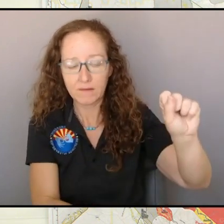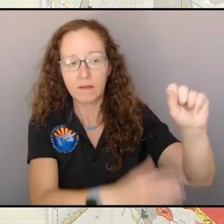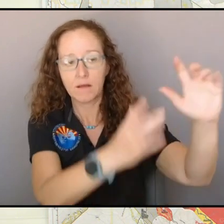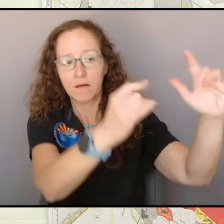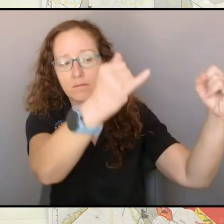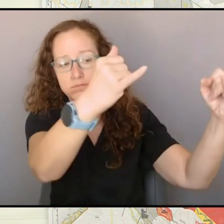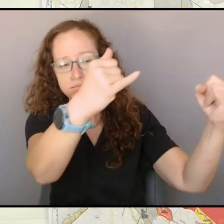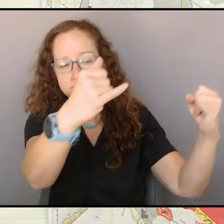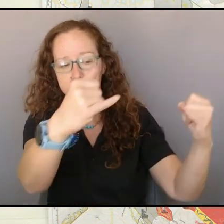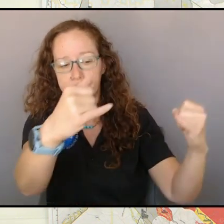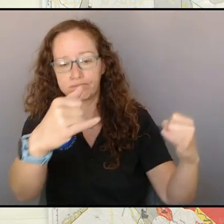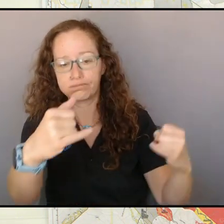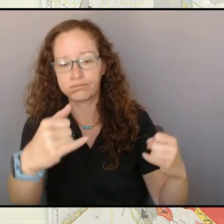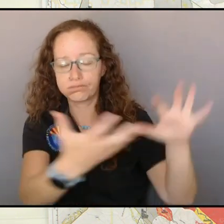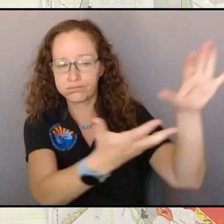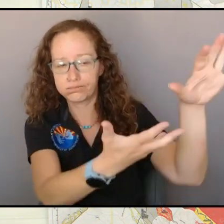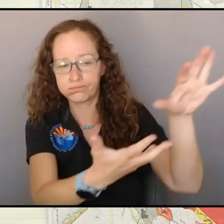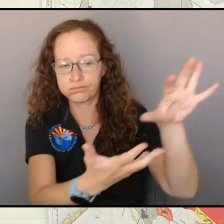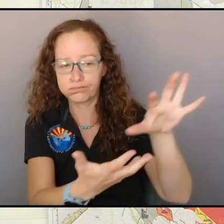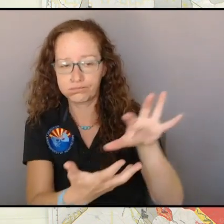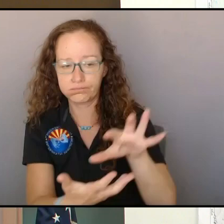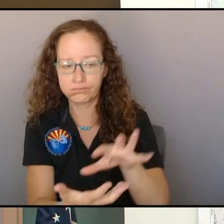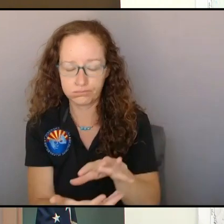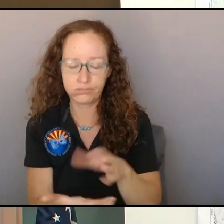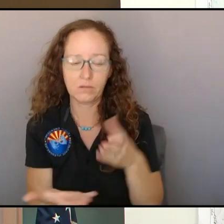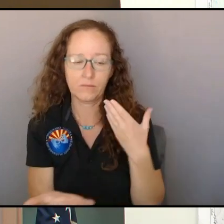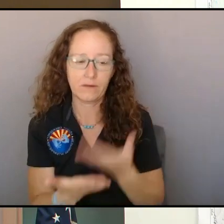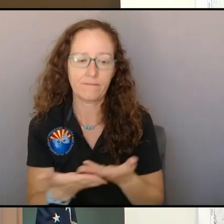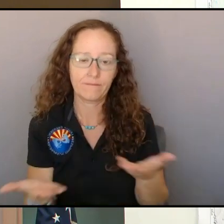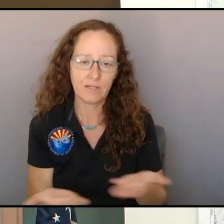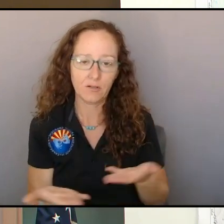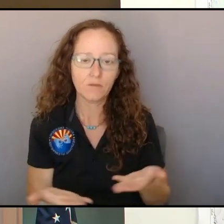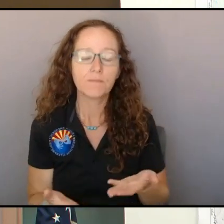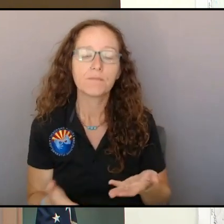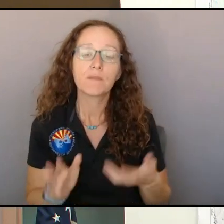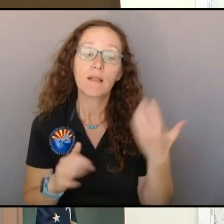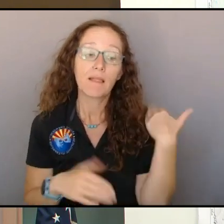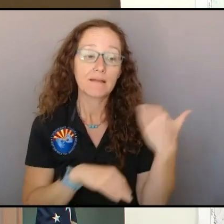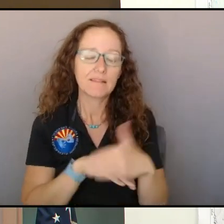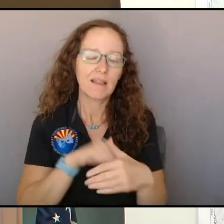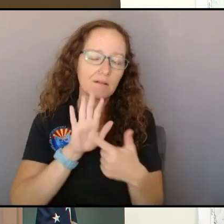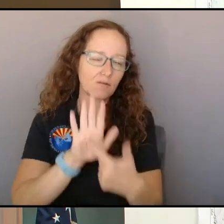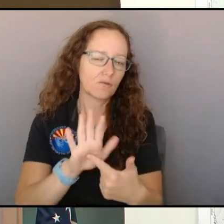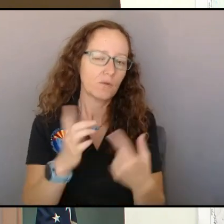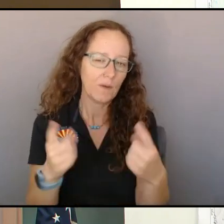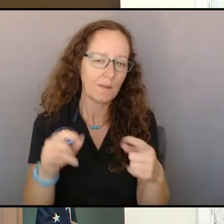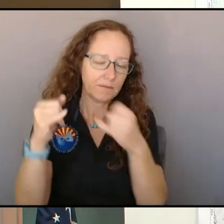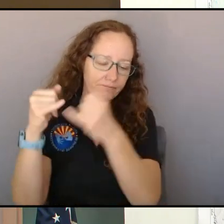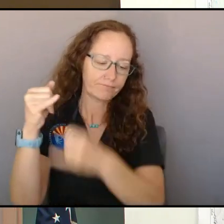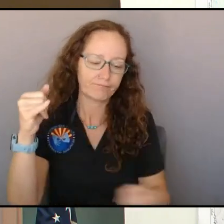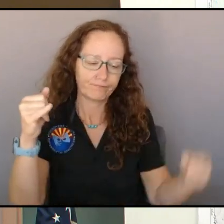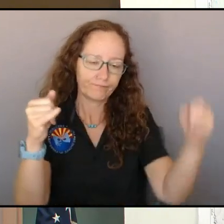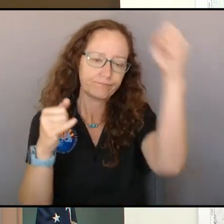And what it did last night, I'll show you here on the map with the perimeter of our fire is: we have a really high